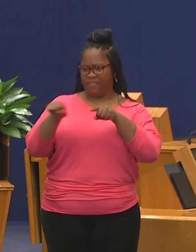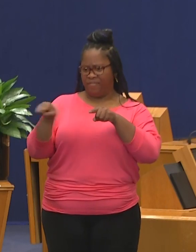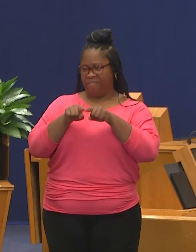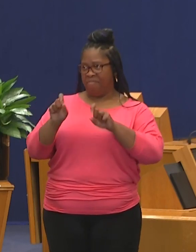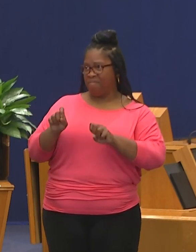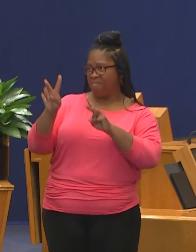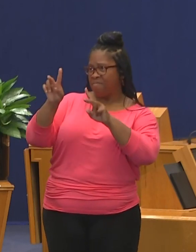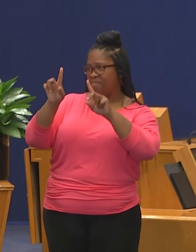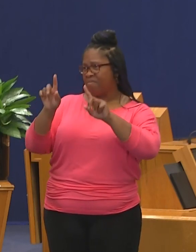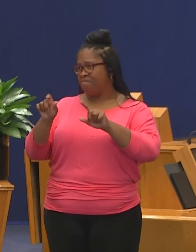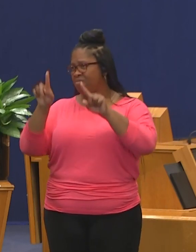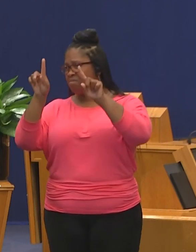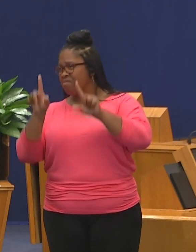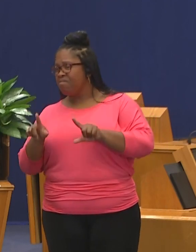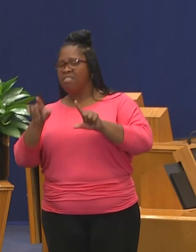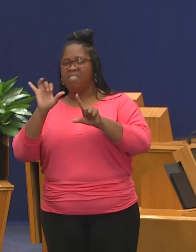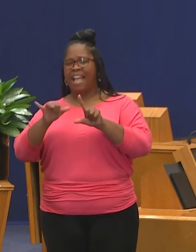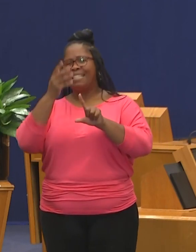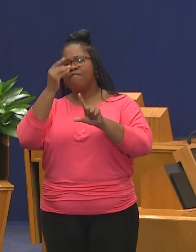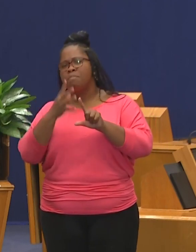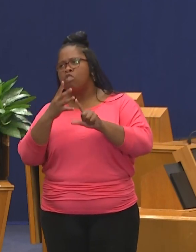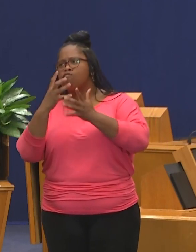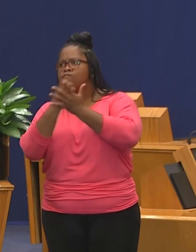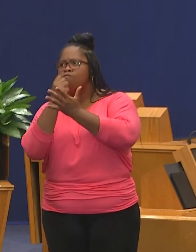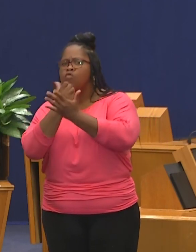PUBLICHEALTH.LACOUNTY.GOV. THIS GUIDANCE INCLUDES